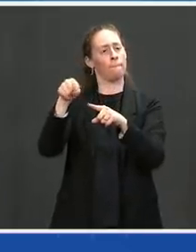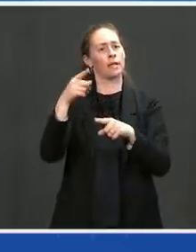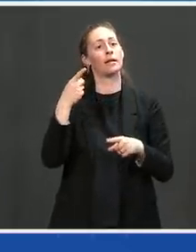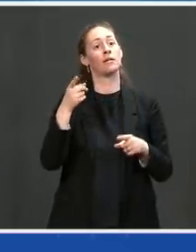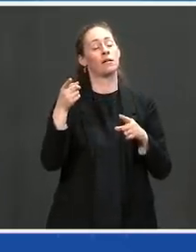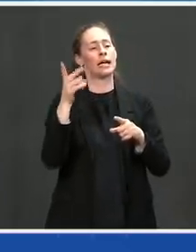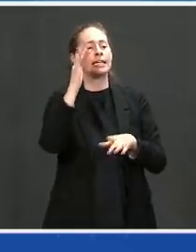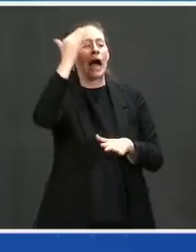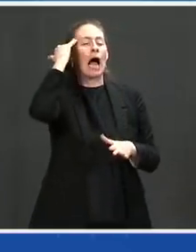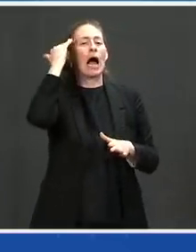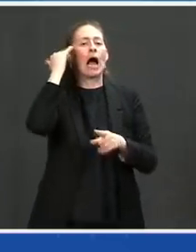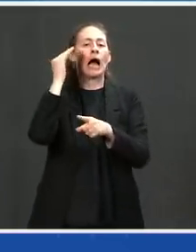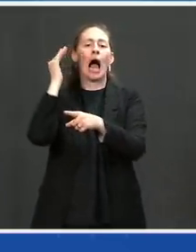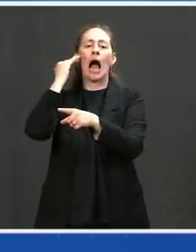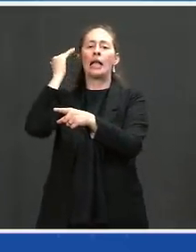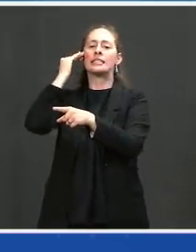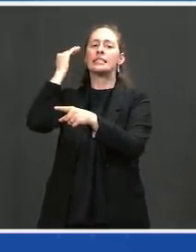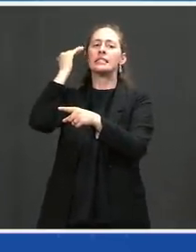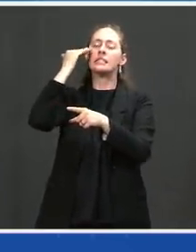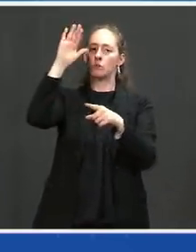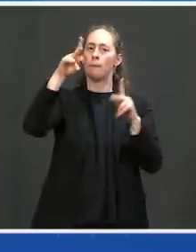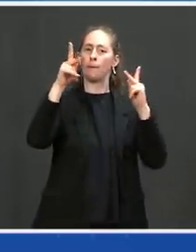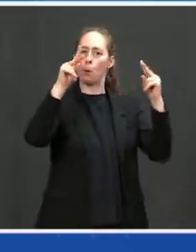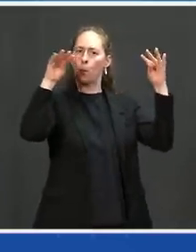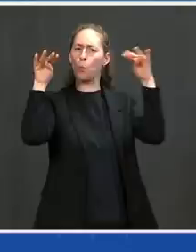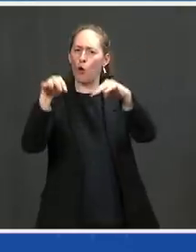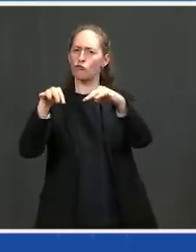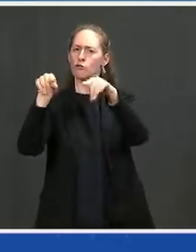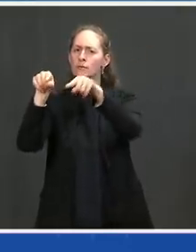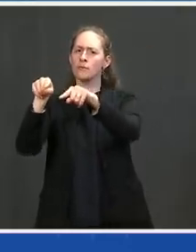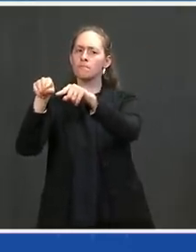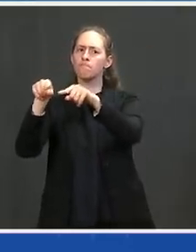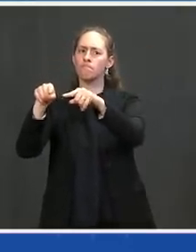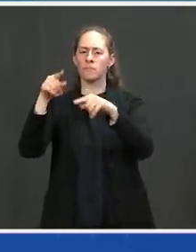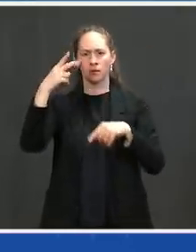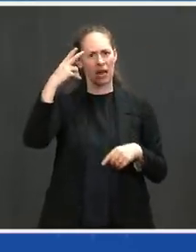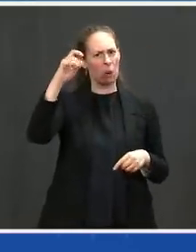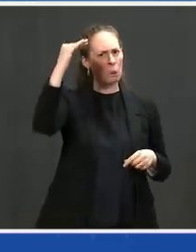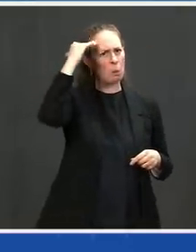I made it clear that no American President -- at least one did --